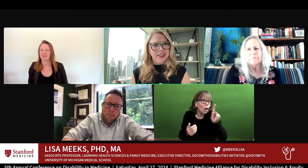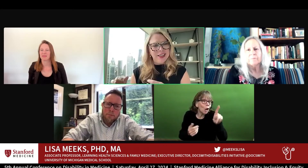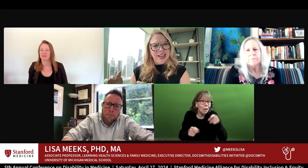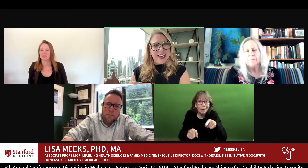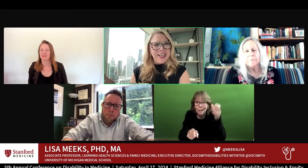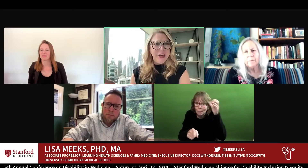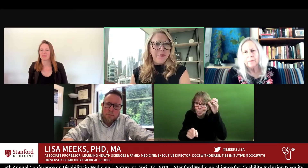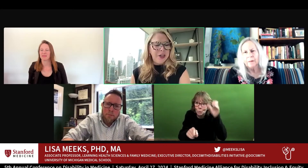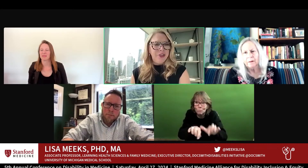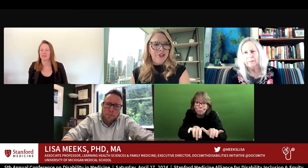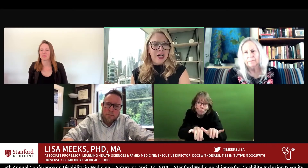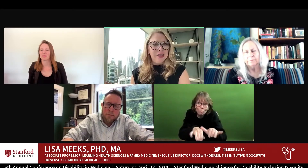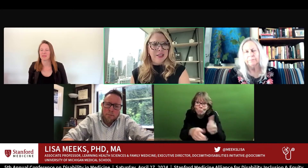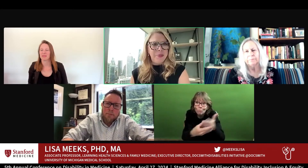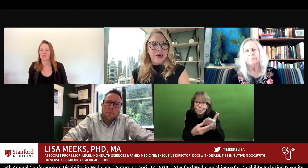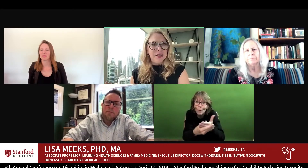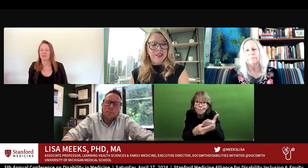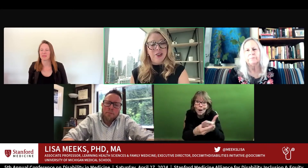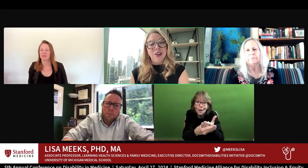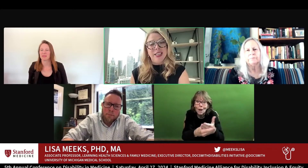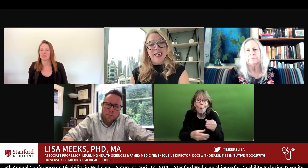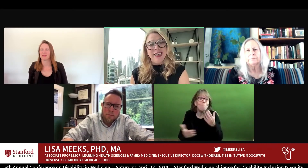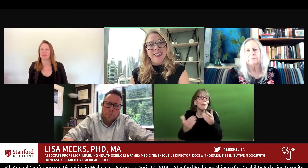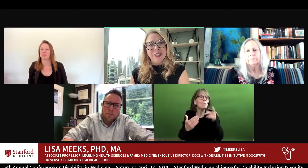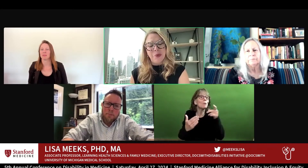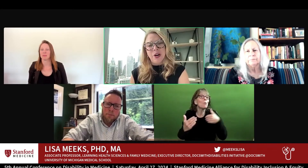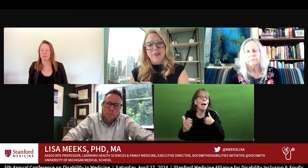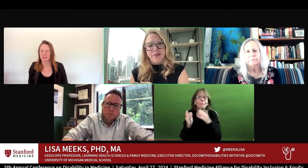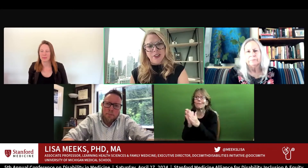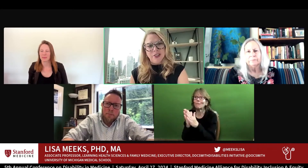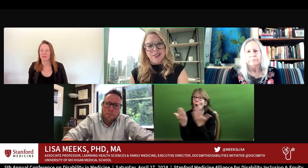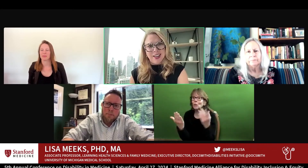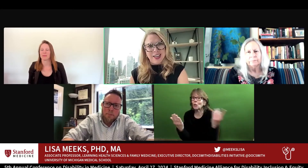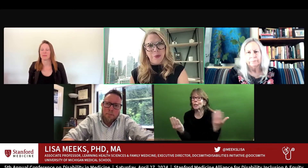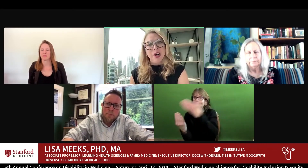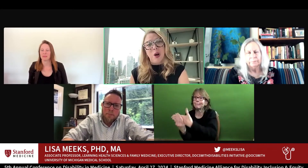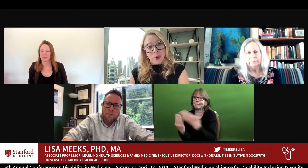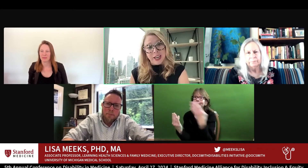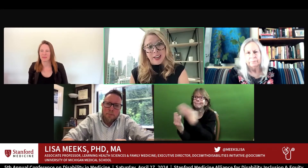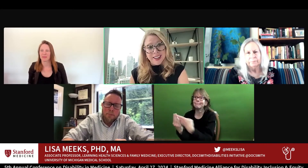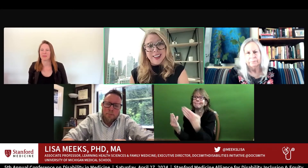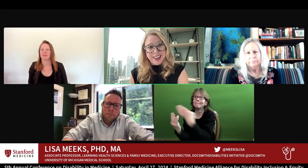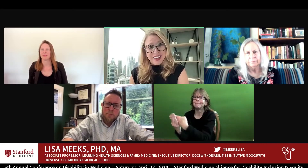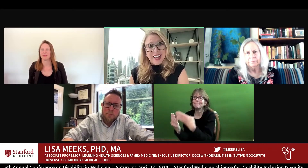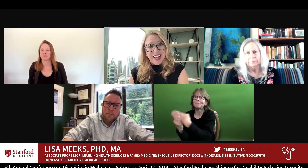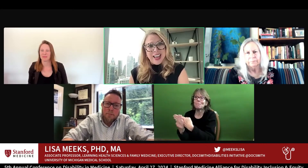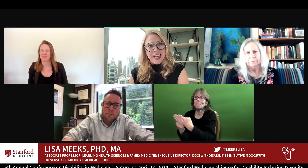and keep it on your desk because there are days where it feels like we're not winning.